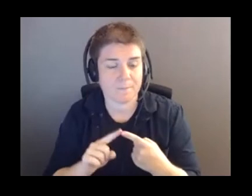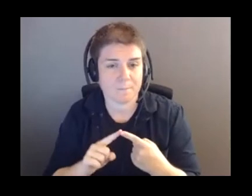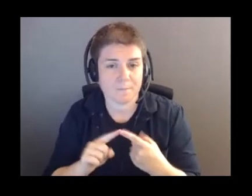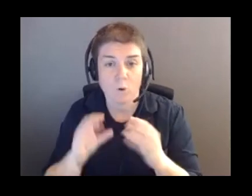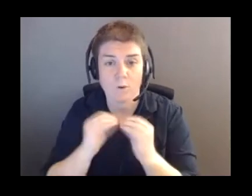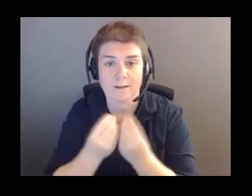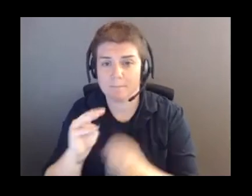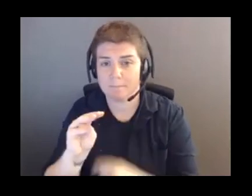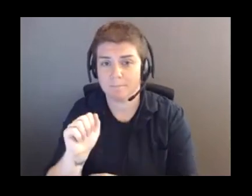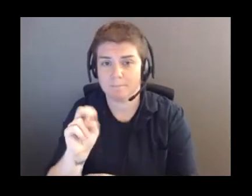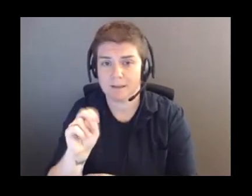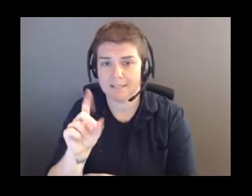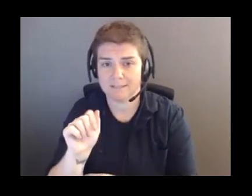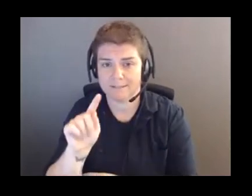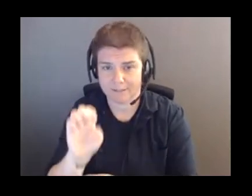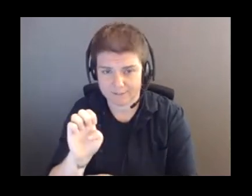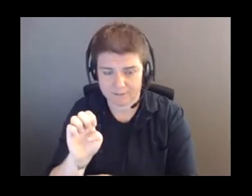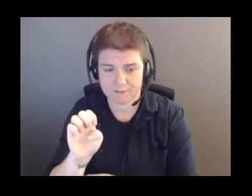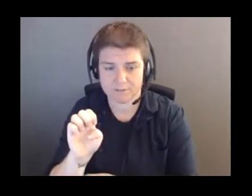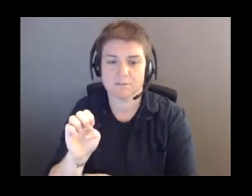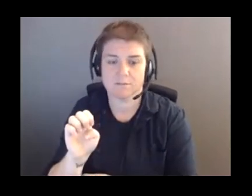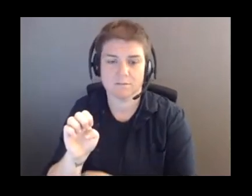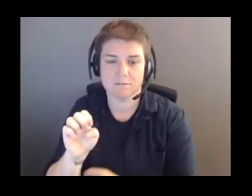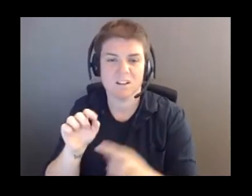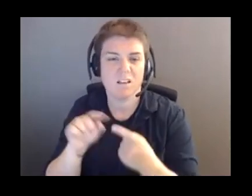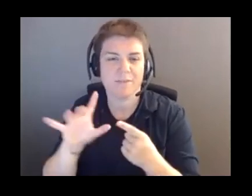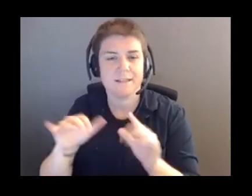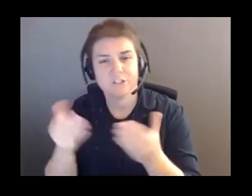mandate. This is an introduction to your organization